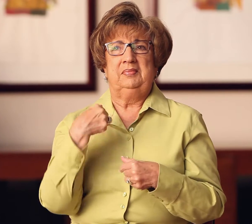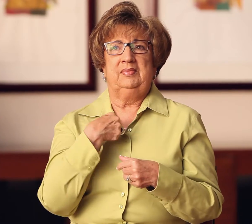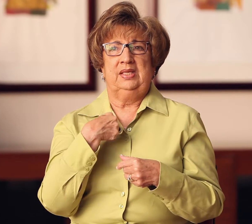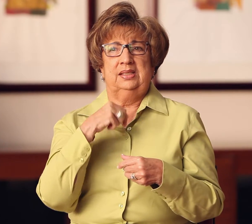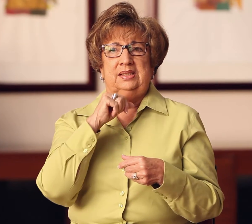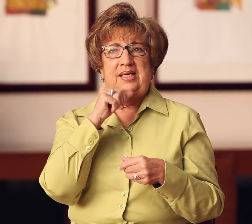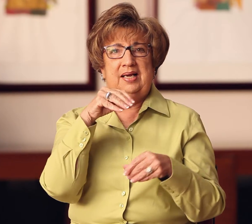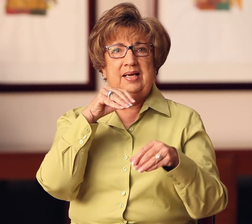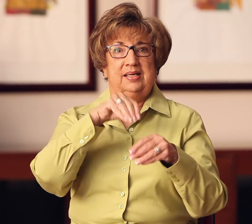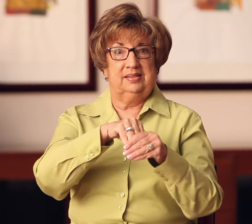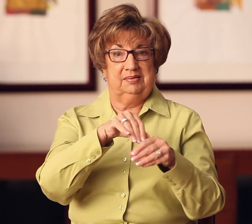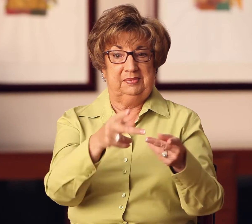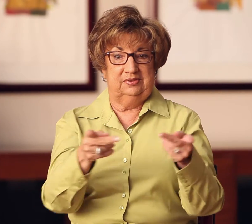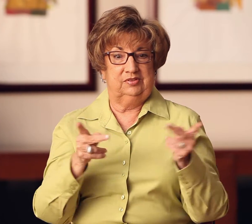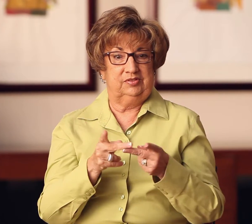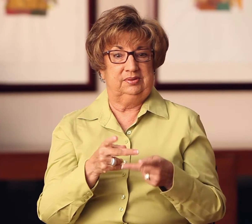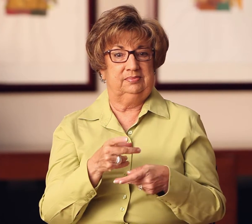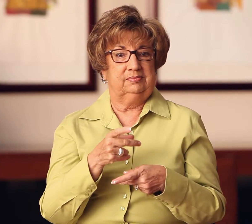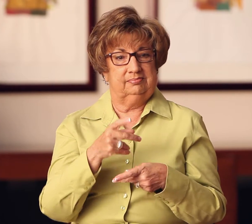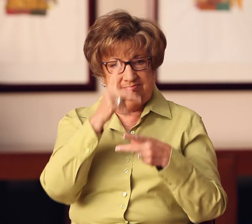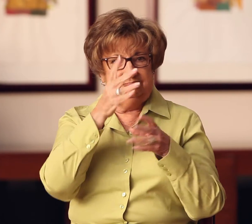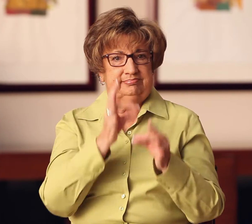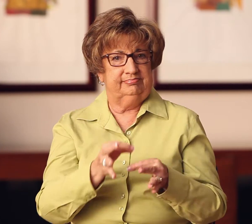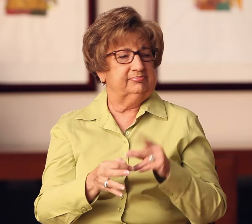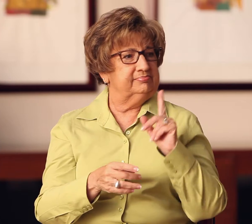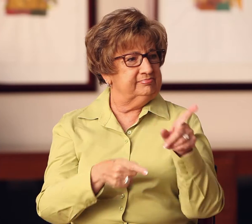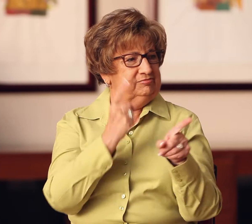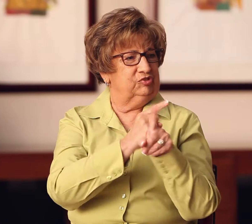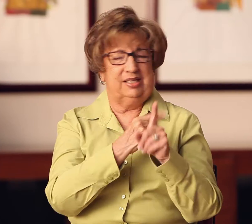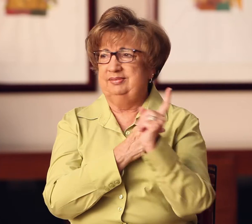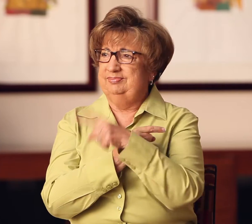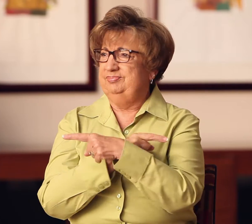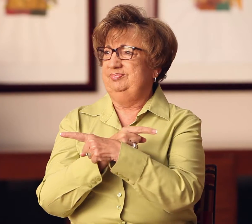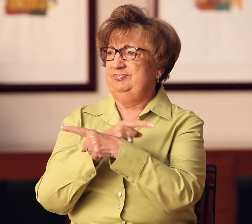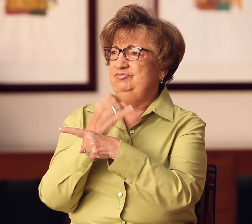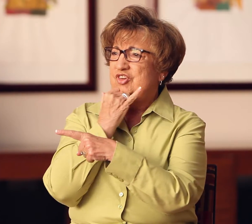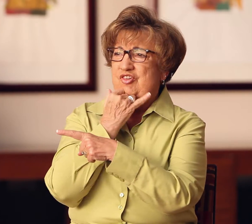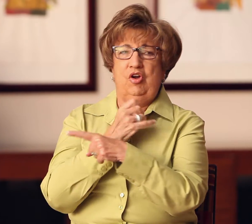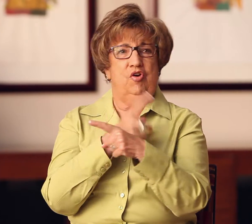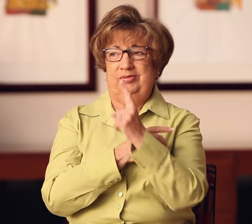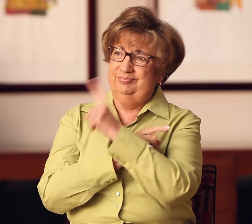decide if one party or the other is right or wrong.